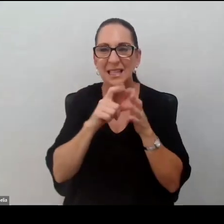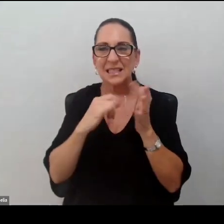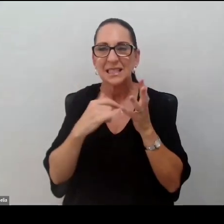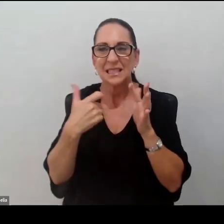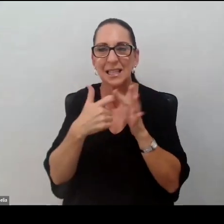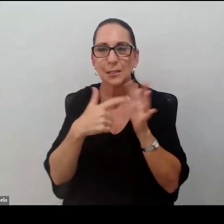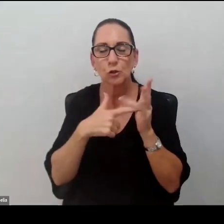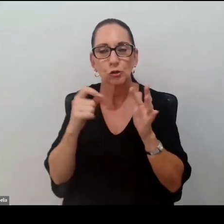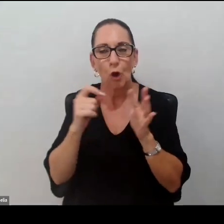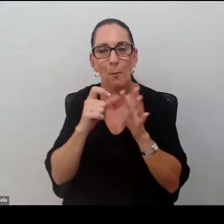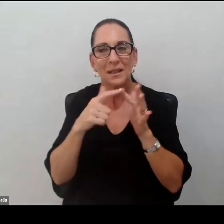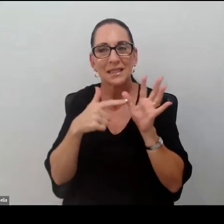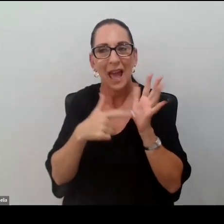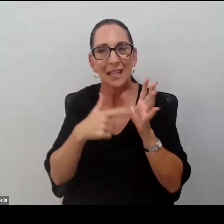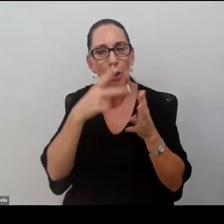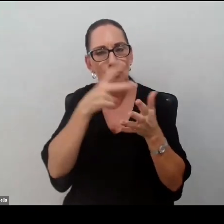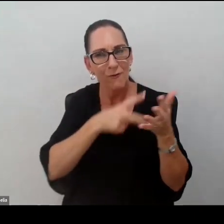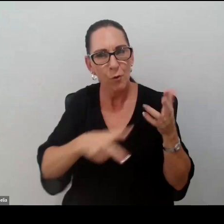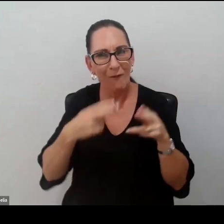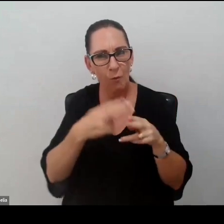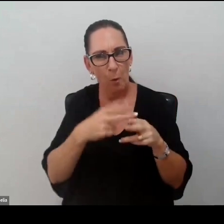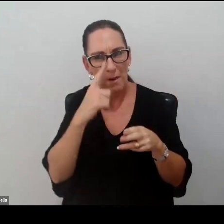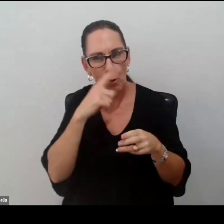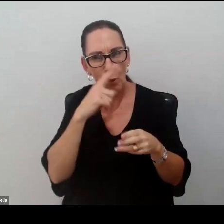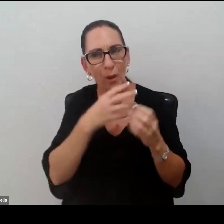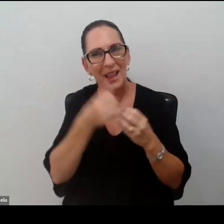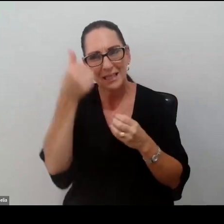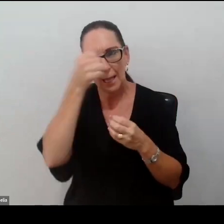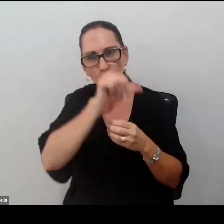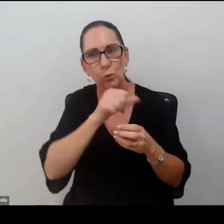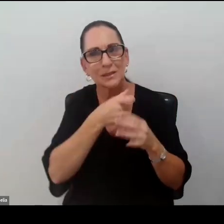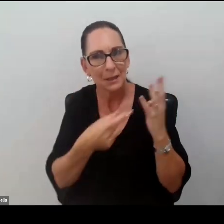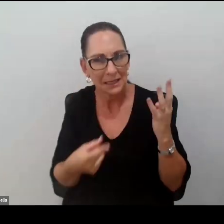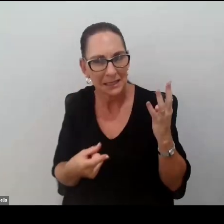an intellectual disability. At the time we thought the information we wanted was pretty